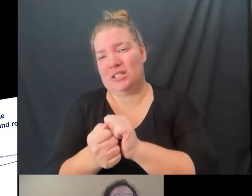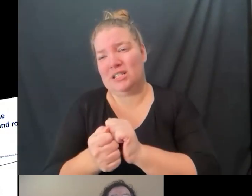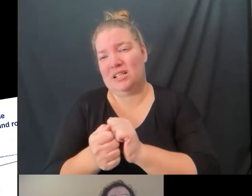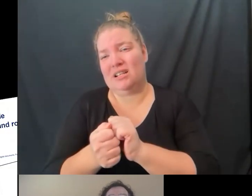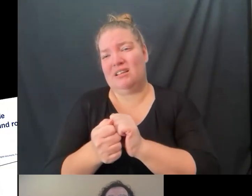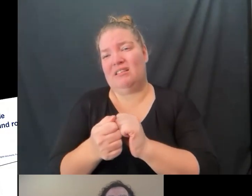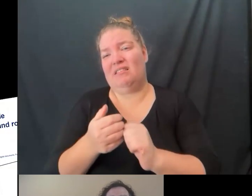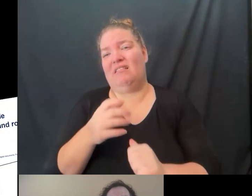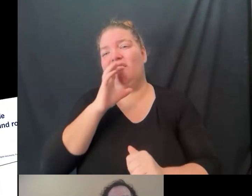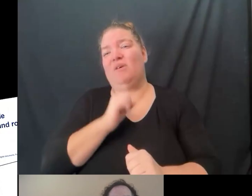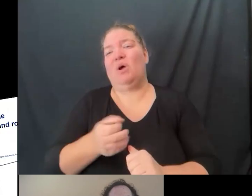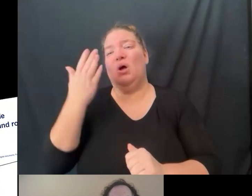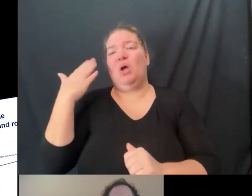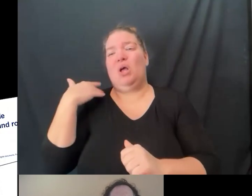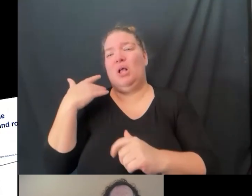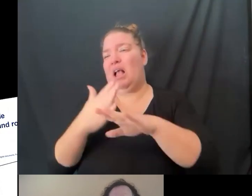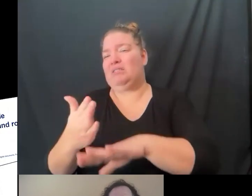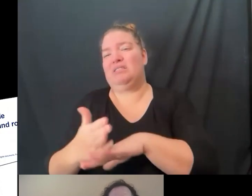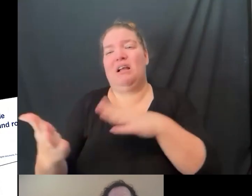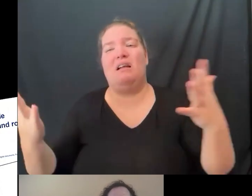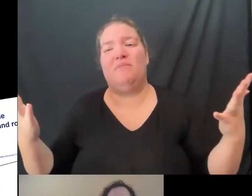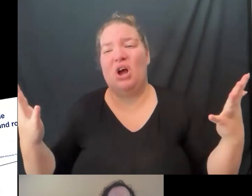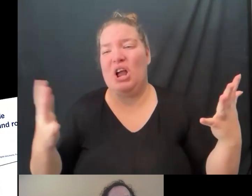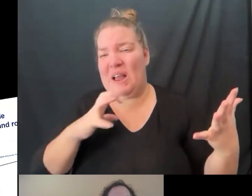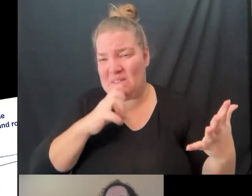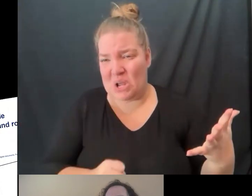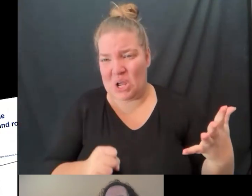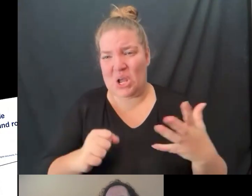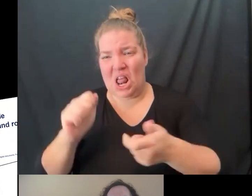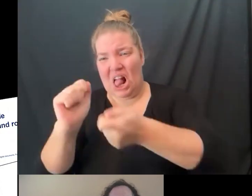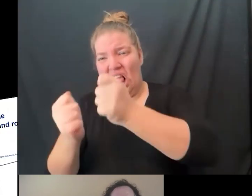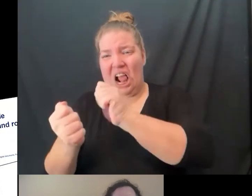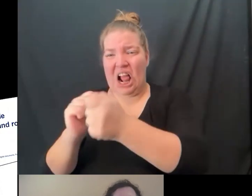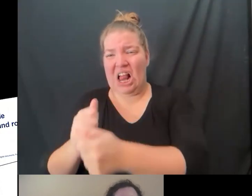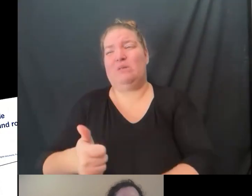new, shiny hospital than trying to figure out how to put elevators in a 100-year-old building.